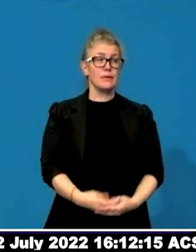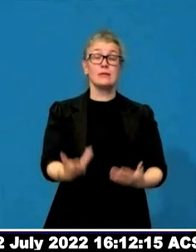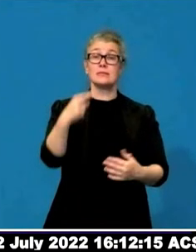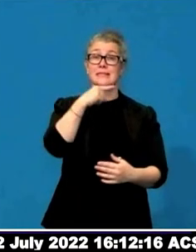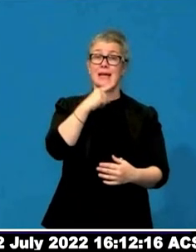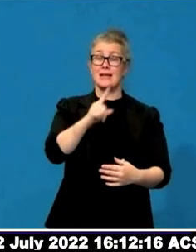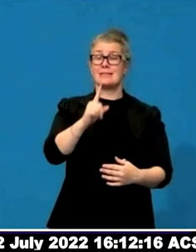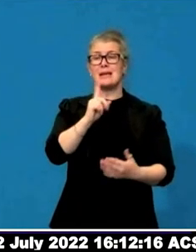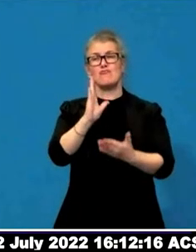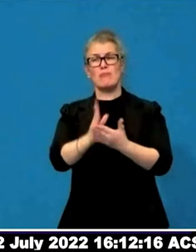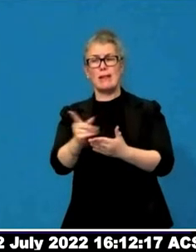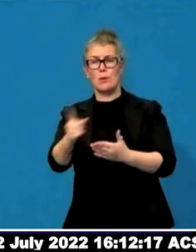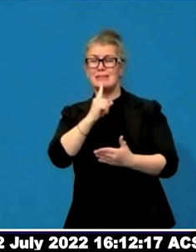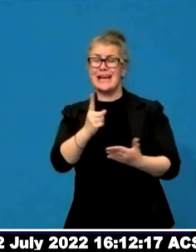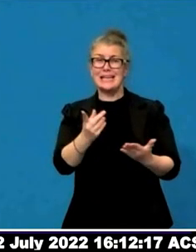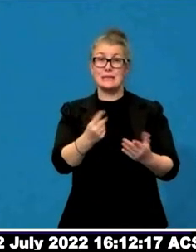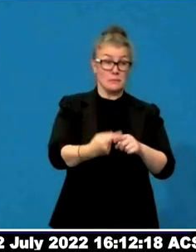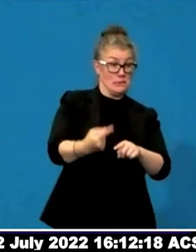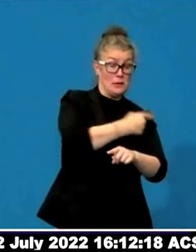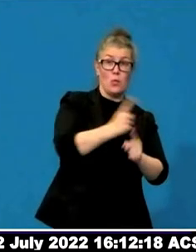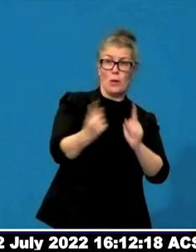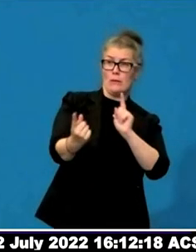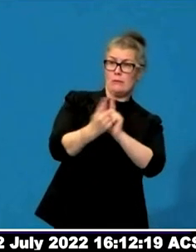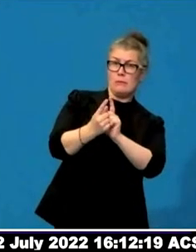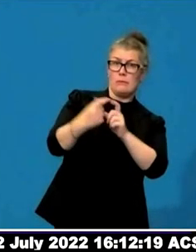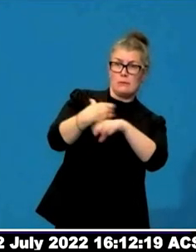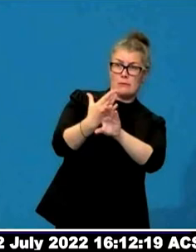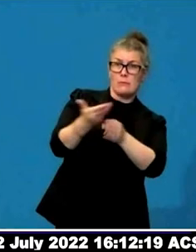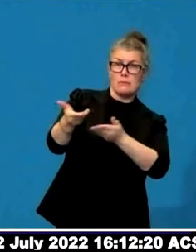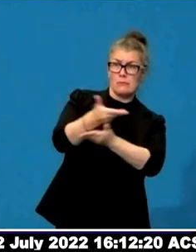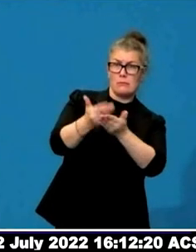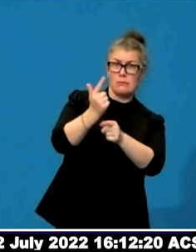any understanding about what NDIS is about.